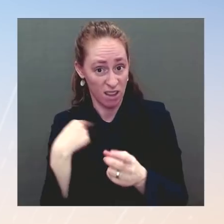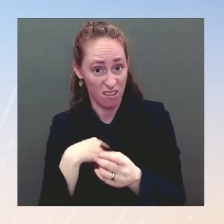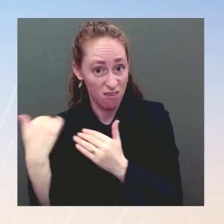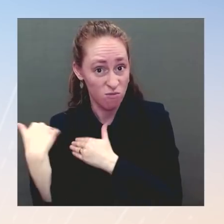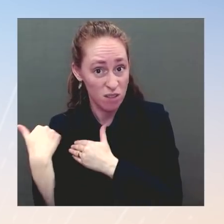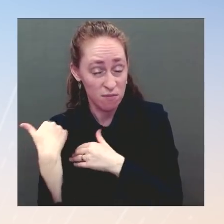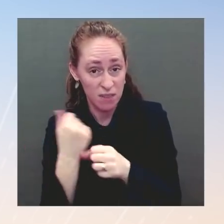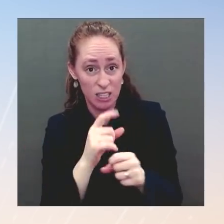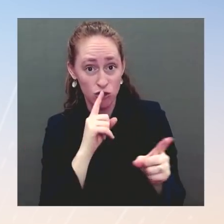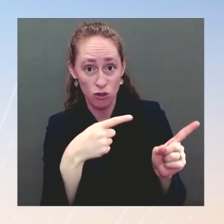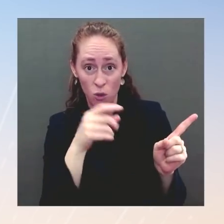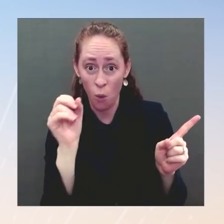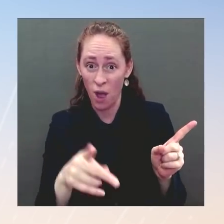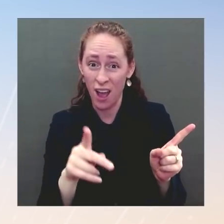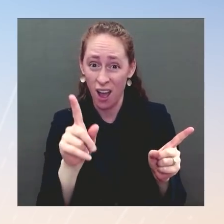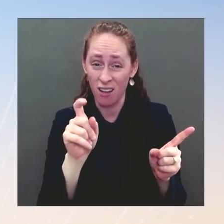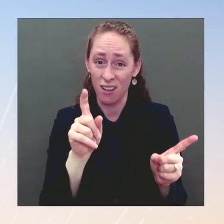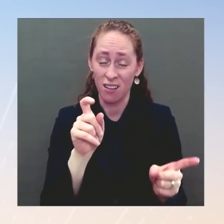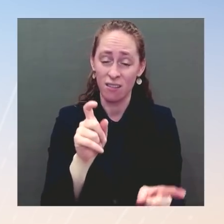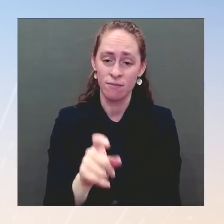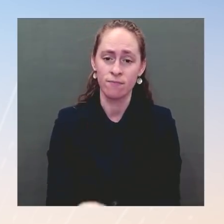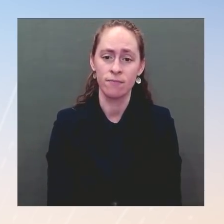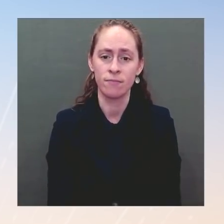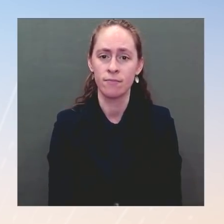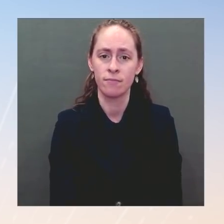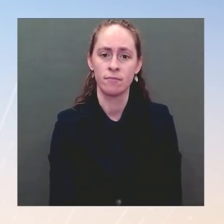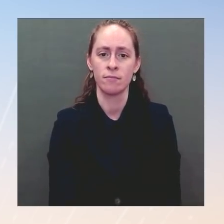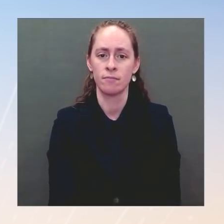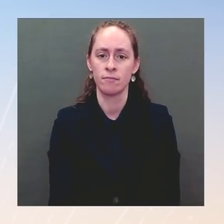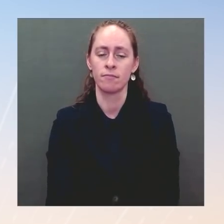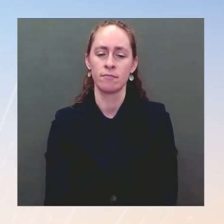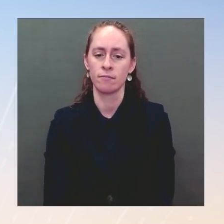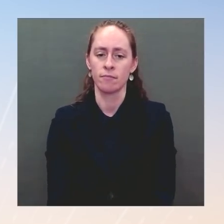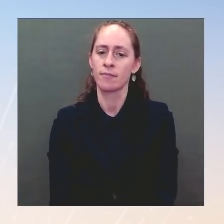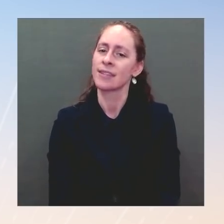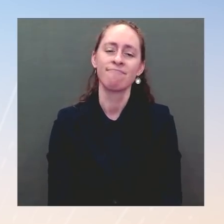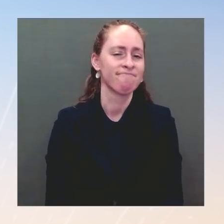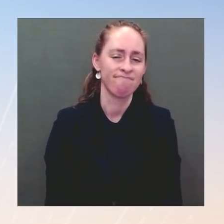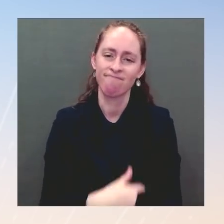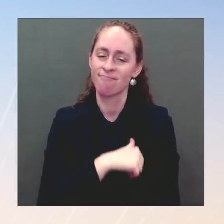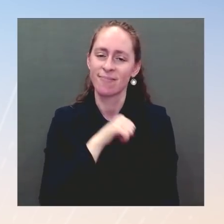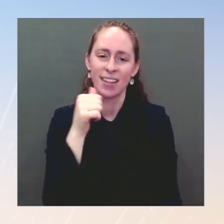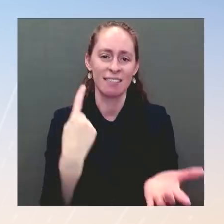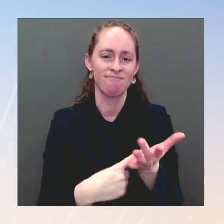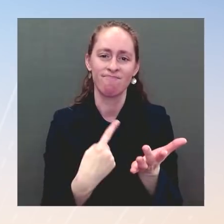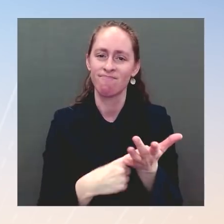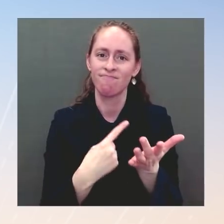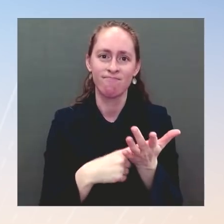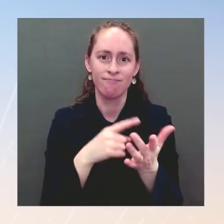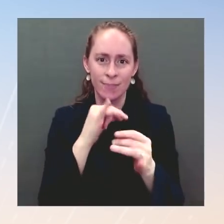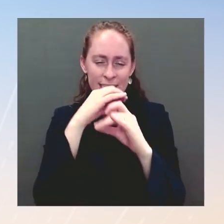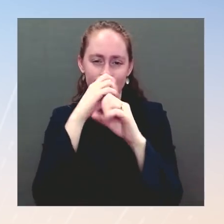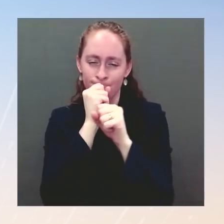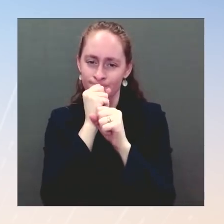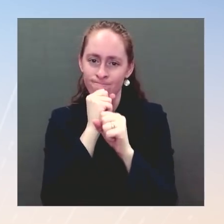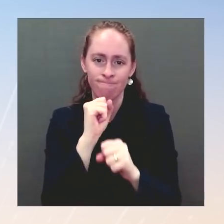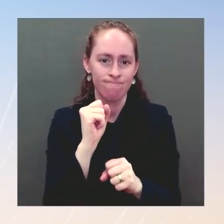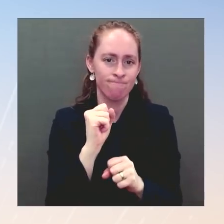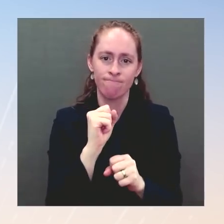or engagements about security with the President of Ukraine, who remains in Kyiv and is continuing to lead the country. The Press: Do we bear some responsibility, though, for making sure --